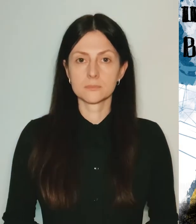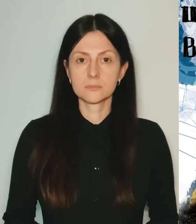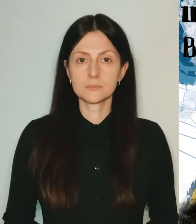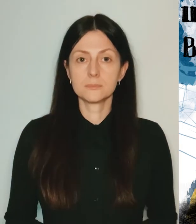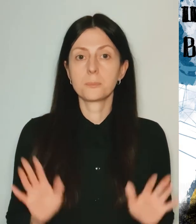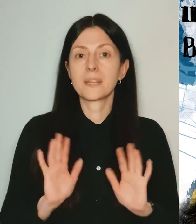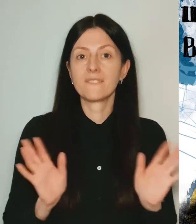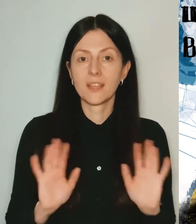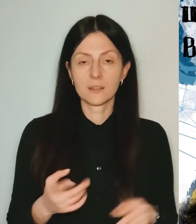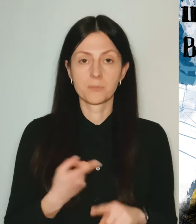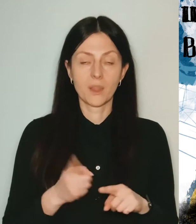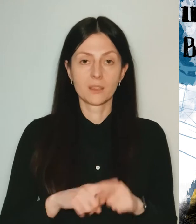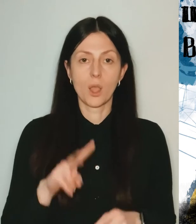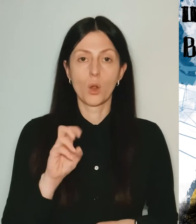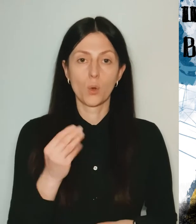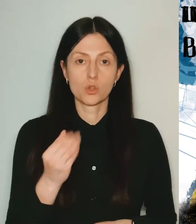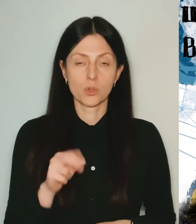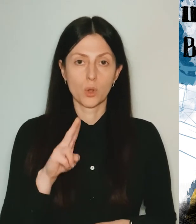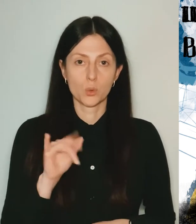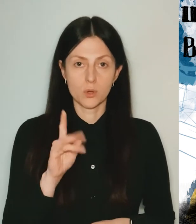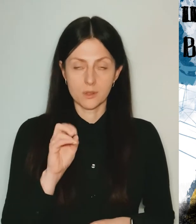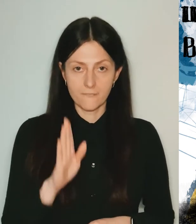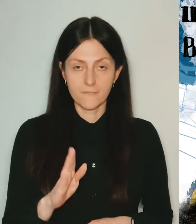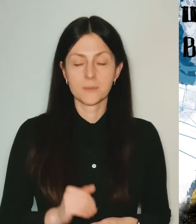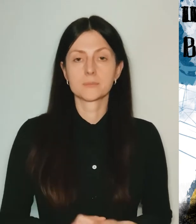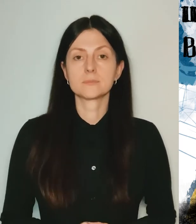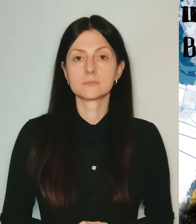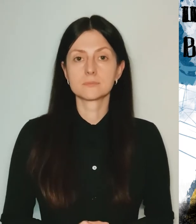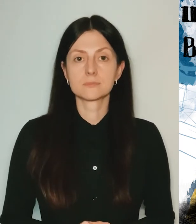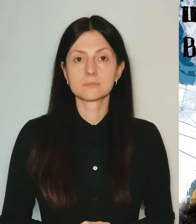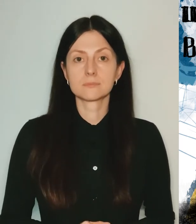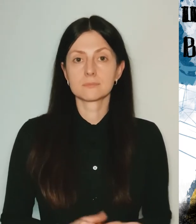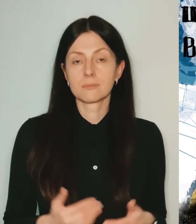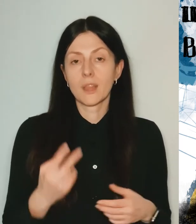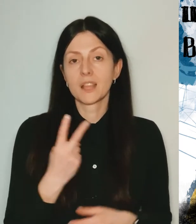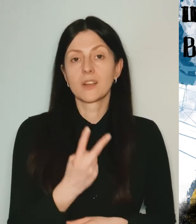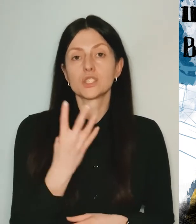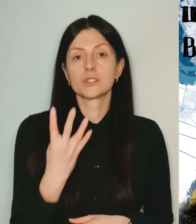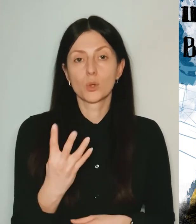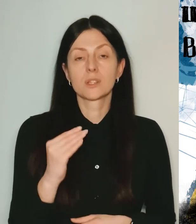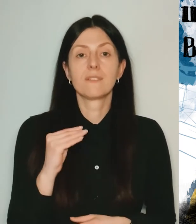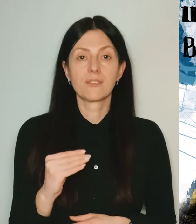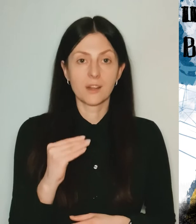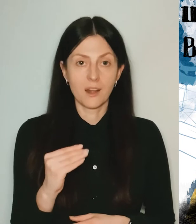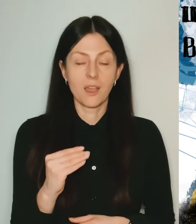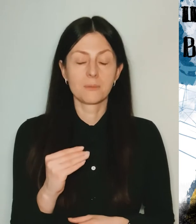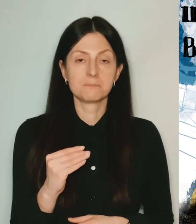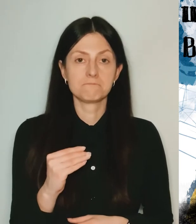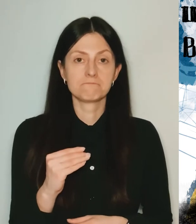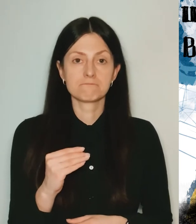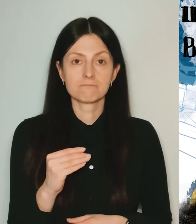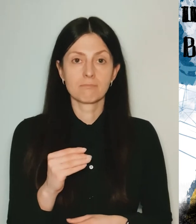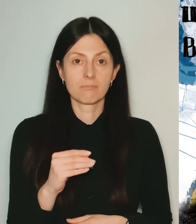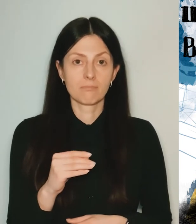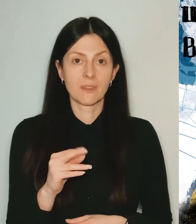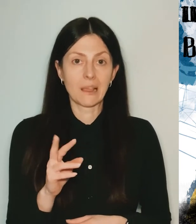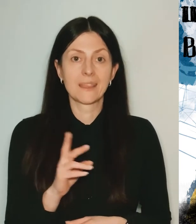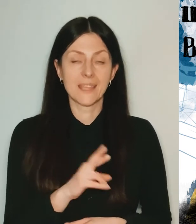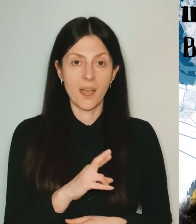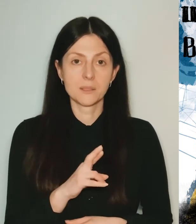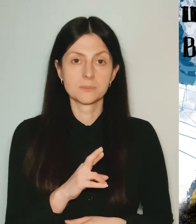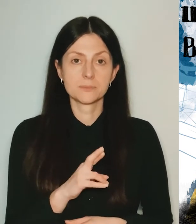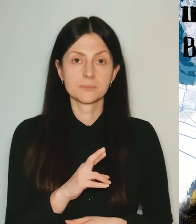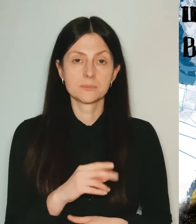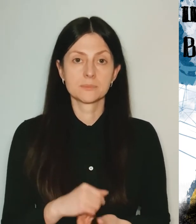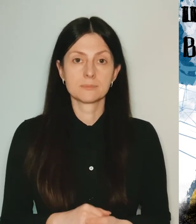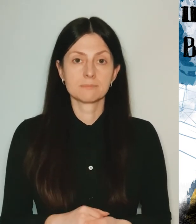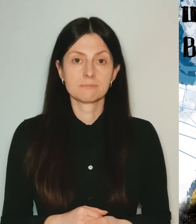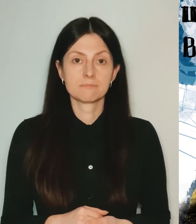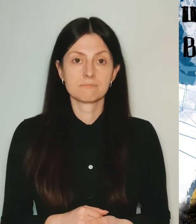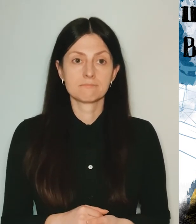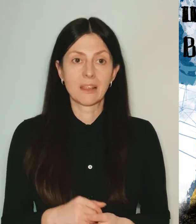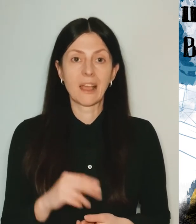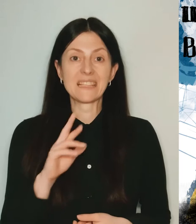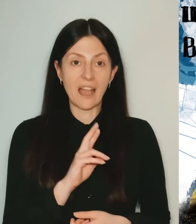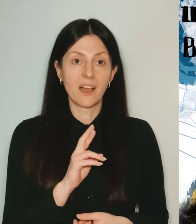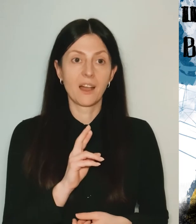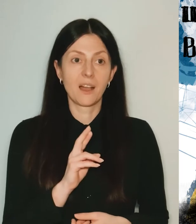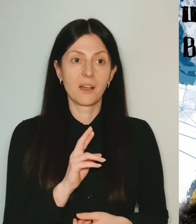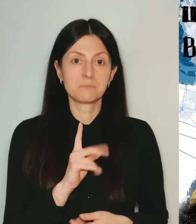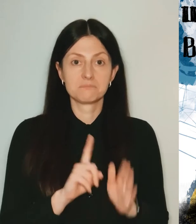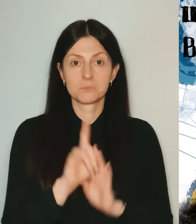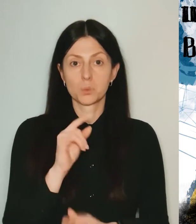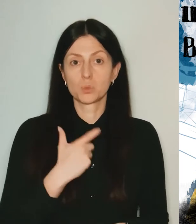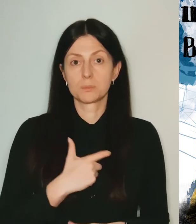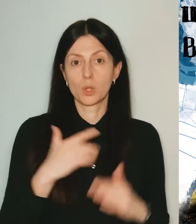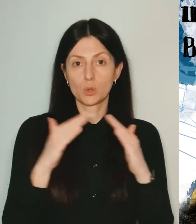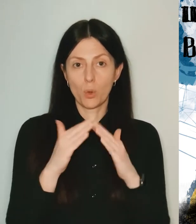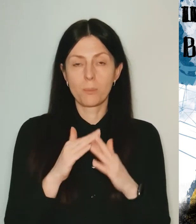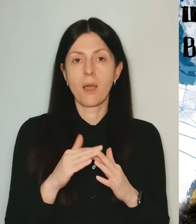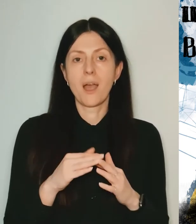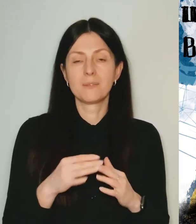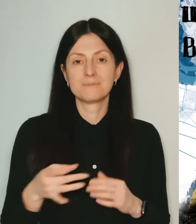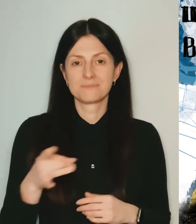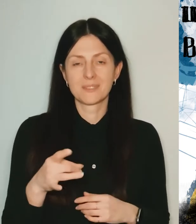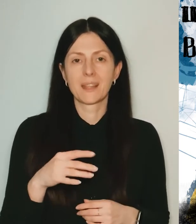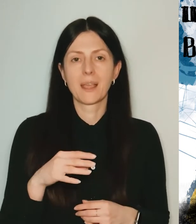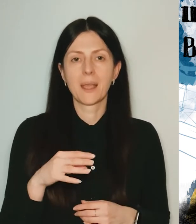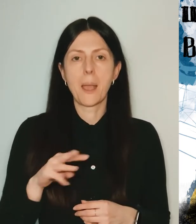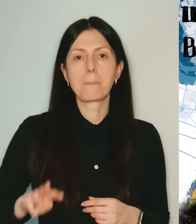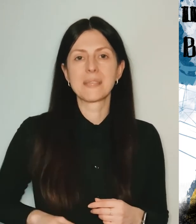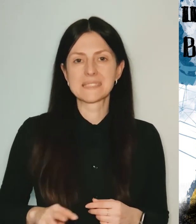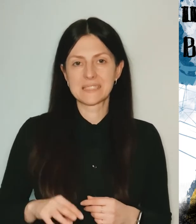Hi, I’m Aleksey Durnev and on 24th I was uh… at home in residential area “Minsk Massif” in Kyiv.